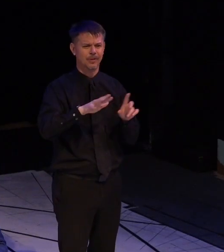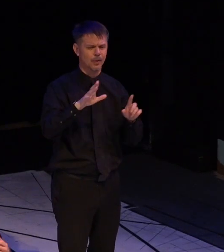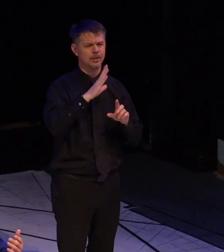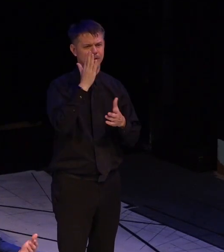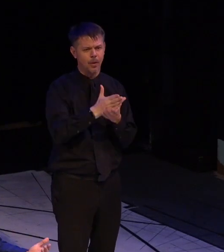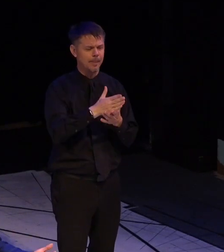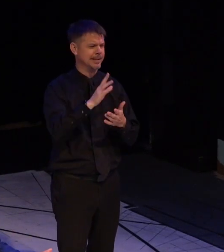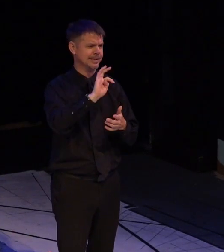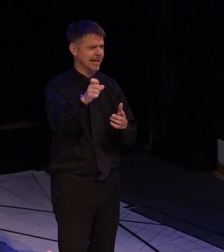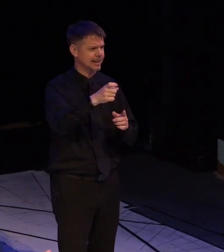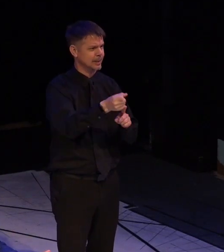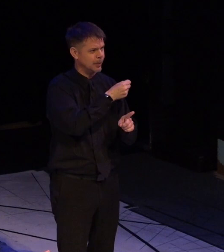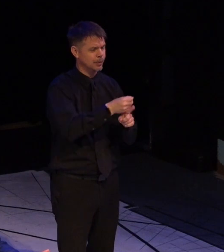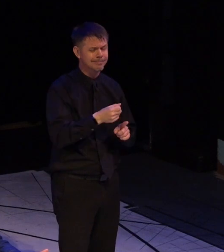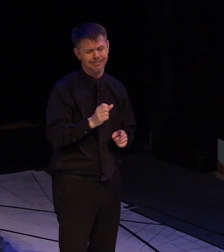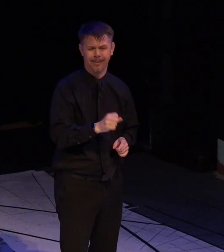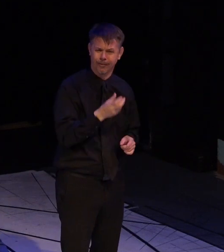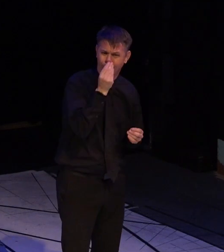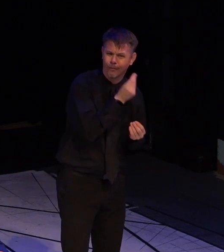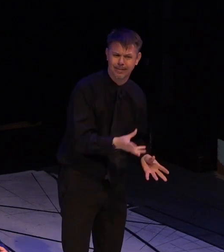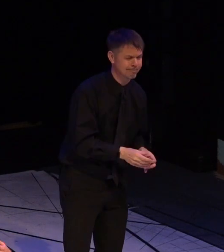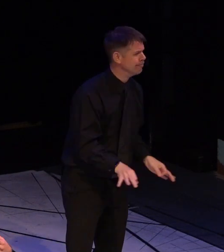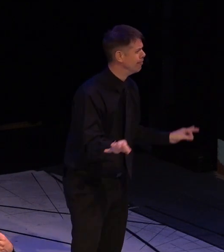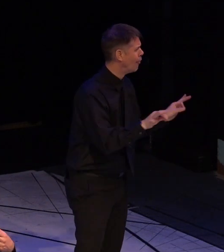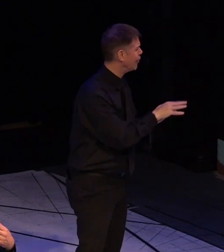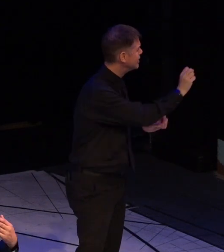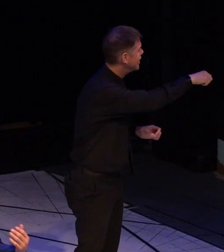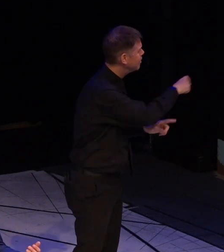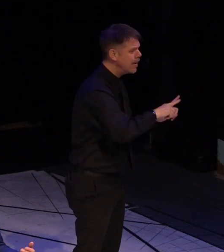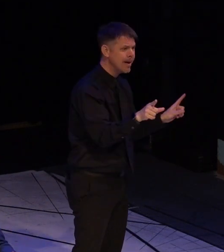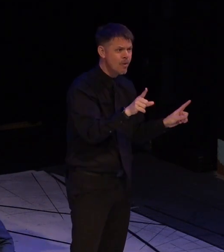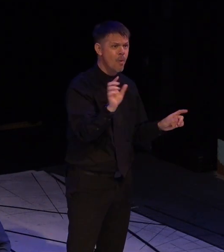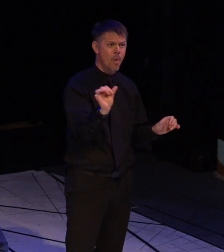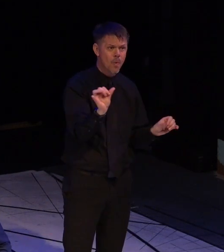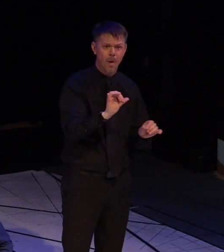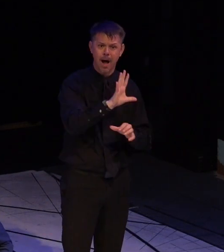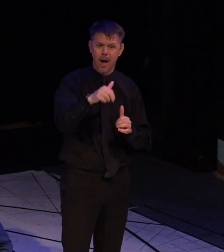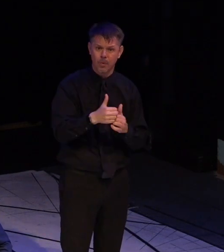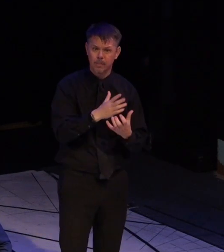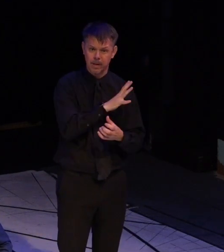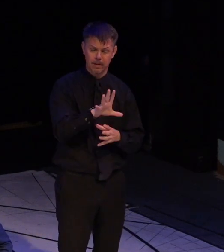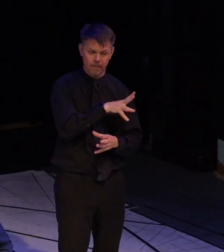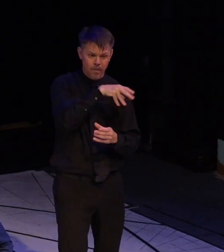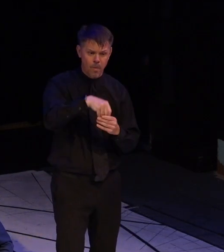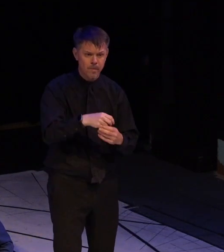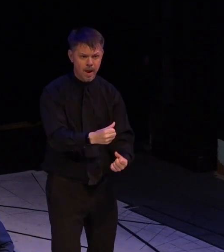Now, obviously, those are important, but also, about how to be in a loving, caring relationship